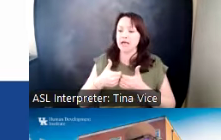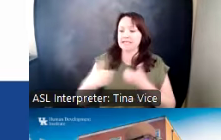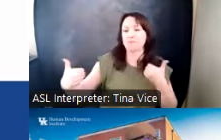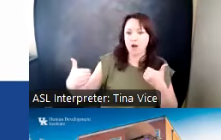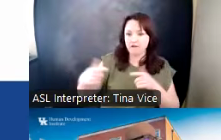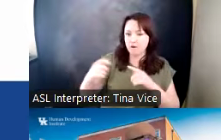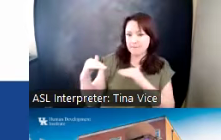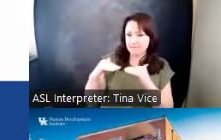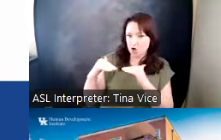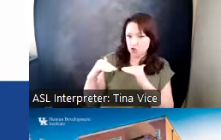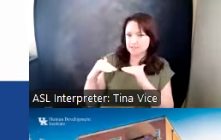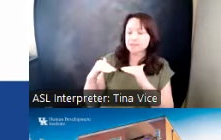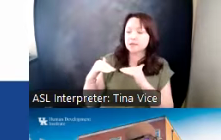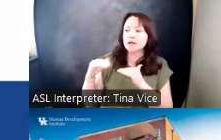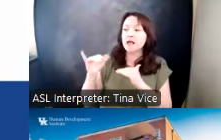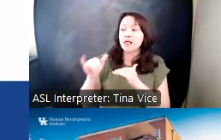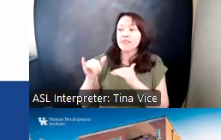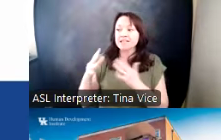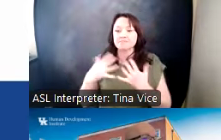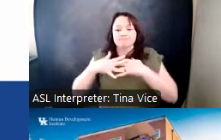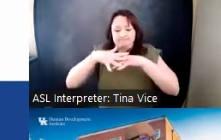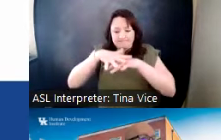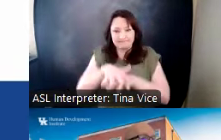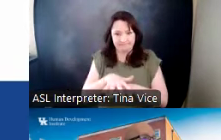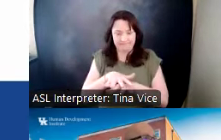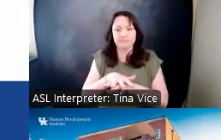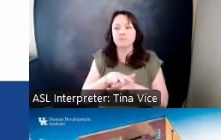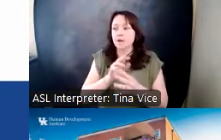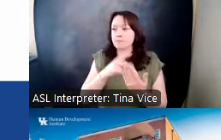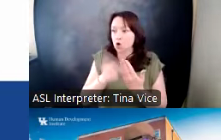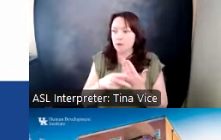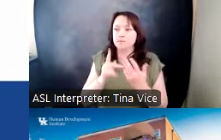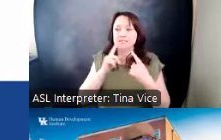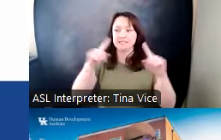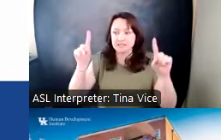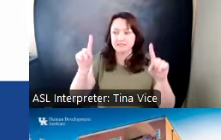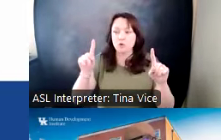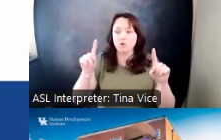brings us to integration. The program it's accessible. They are in but they're